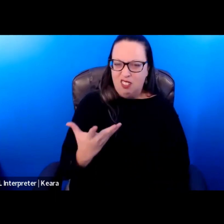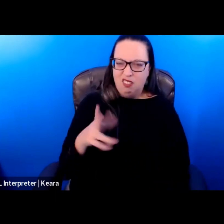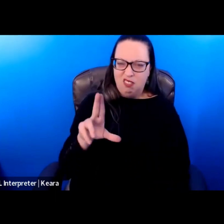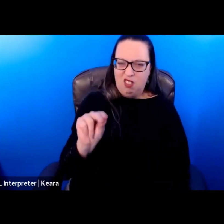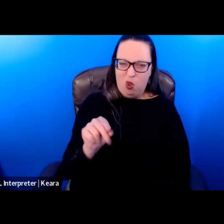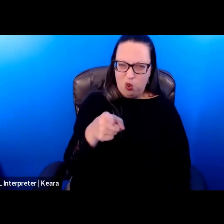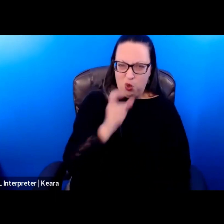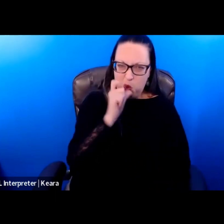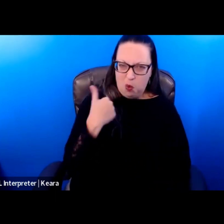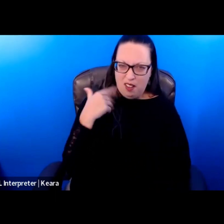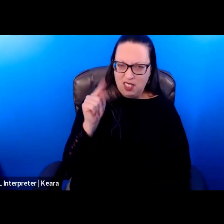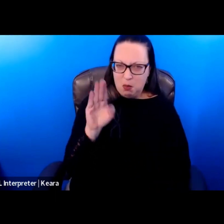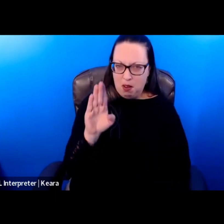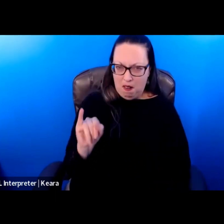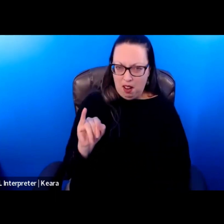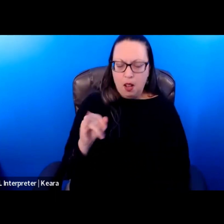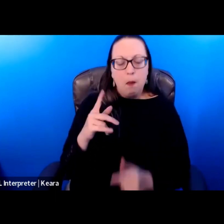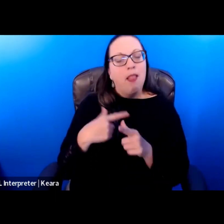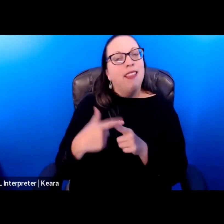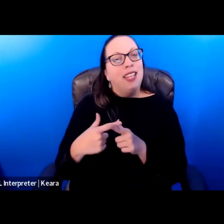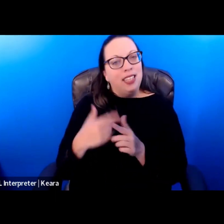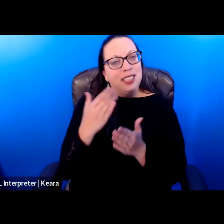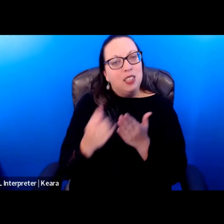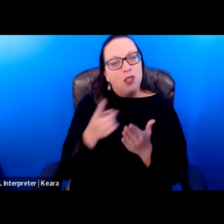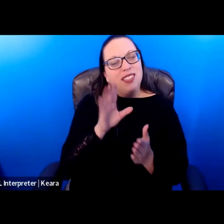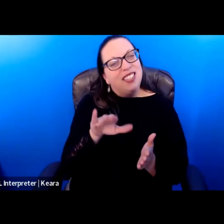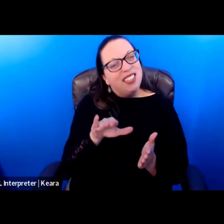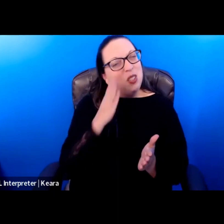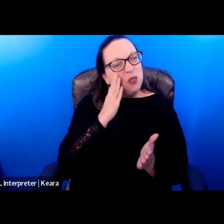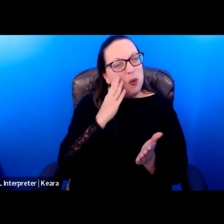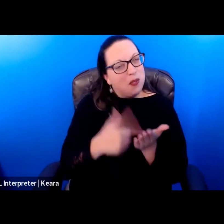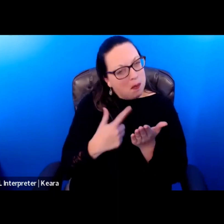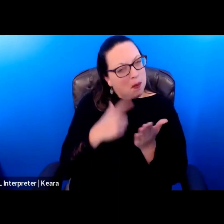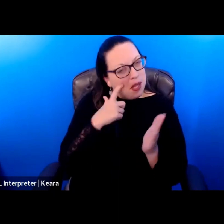kind of did notice, sometimes I would tell you some, and all of a sudden, you would actually get